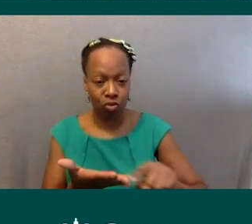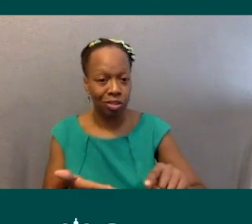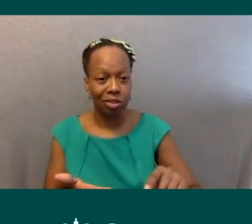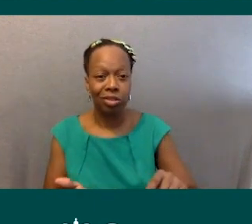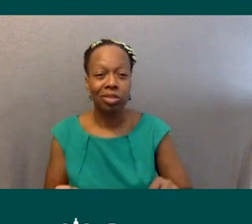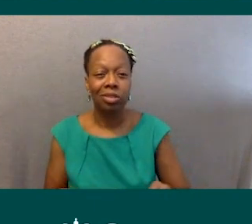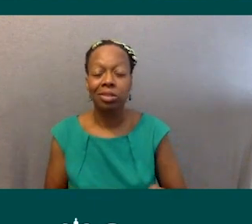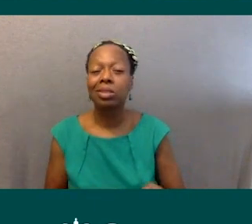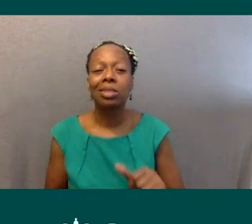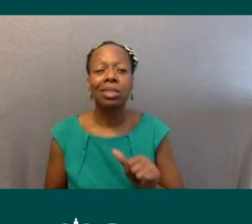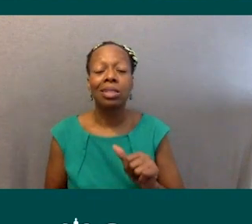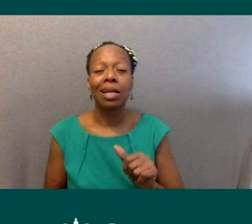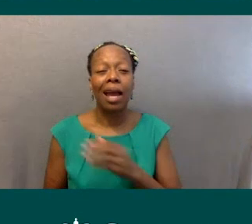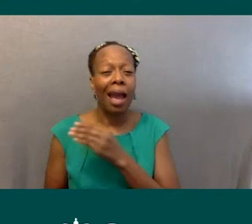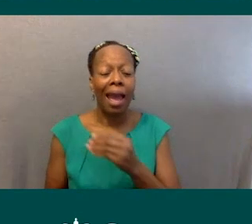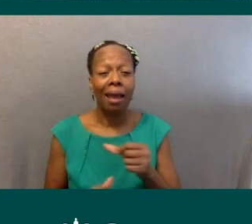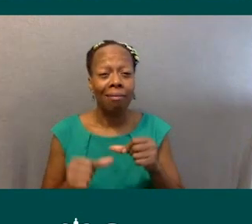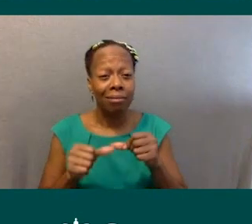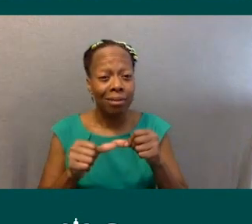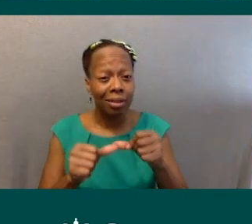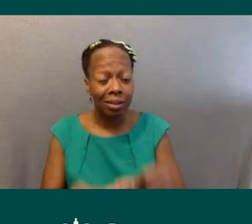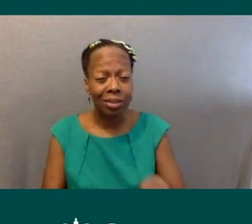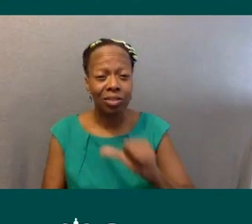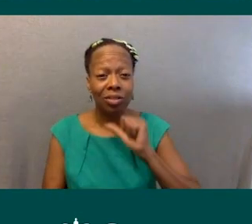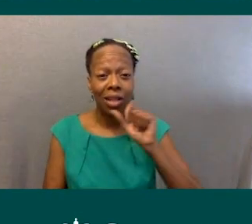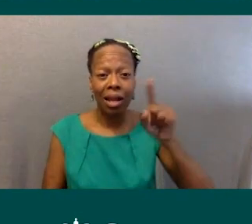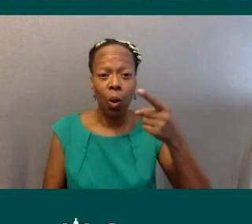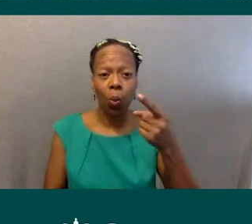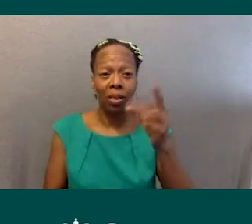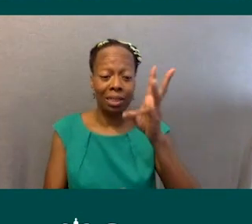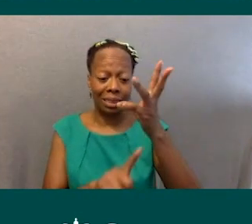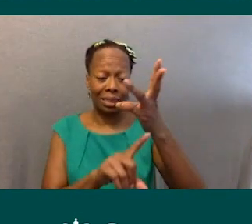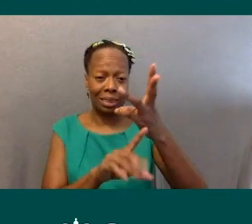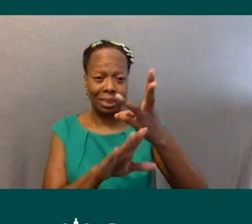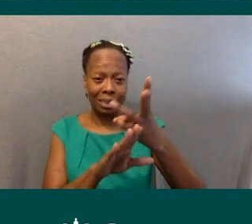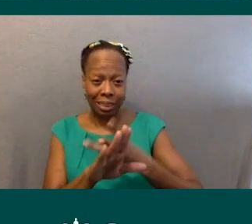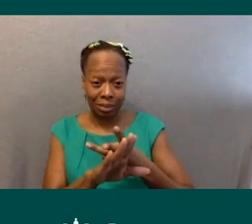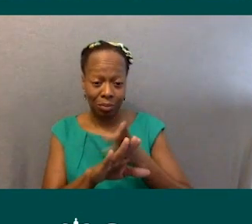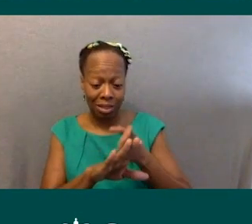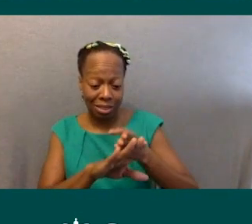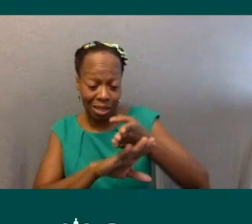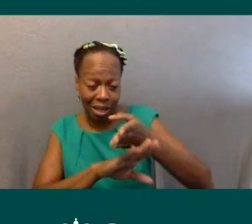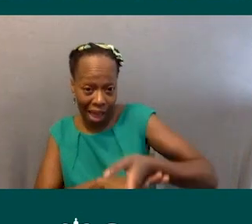that happen six months after the intervention, but results that have been seen